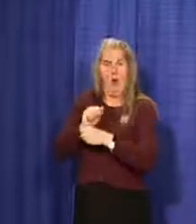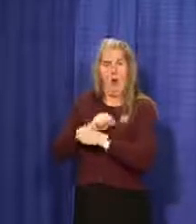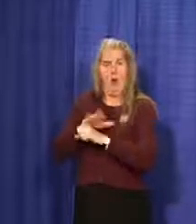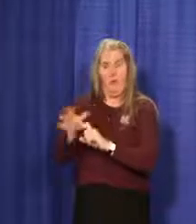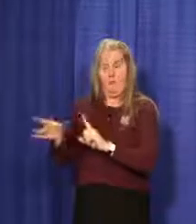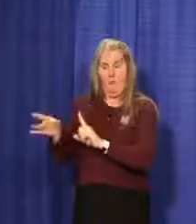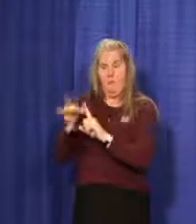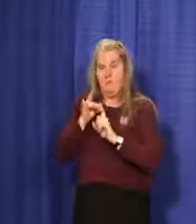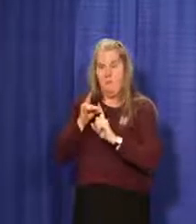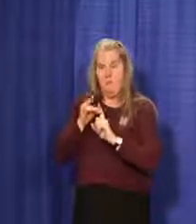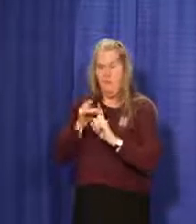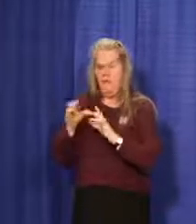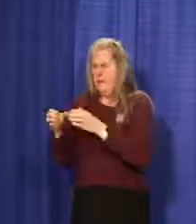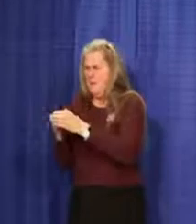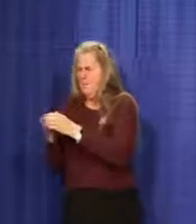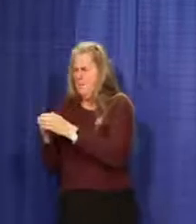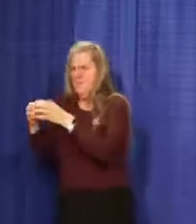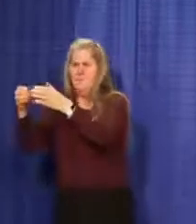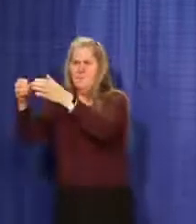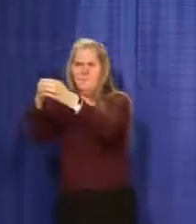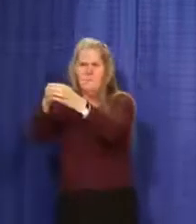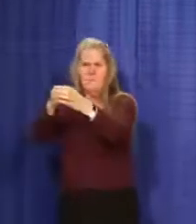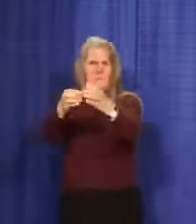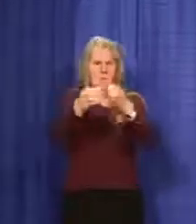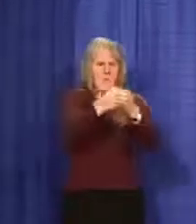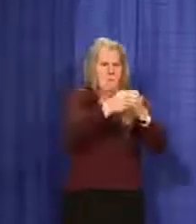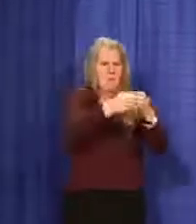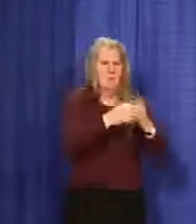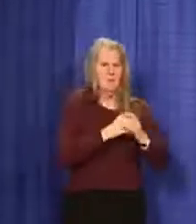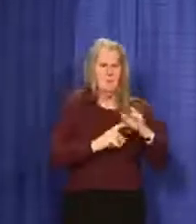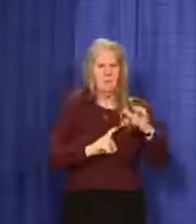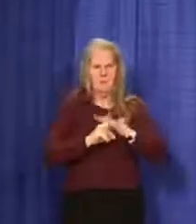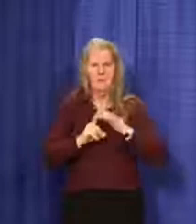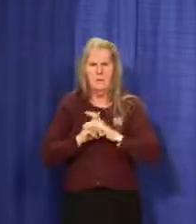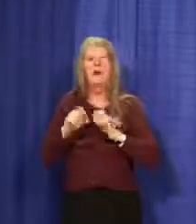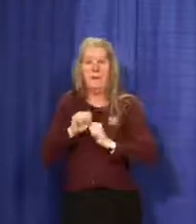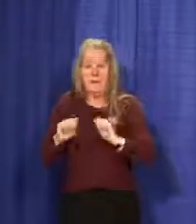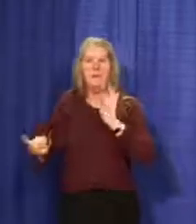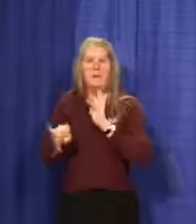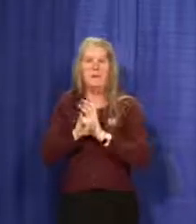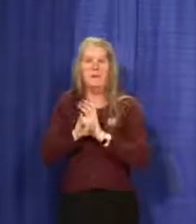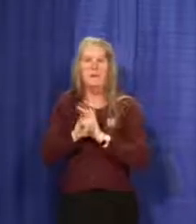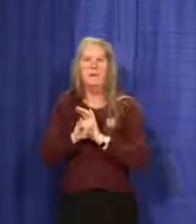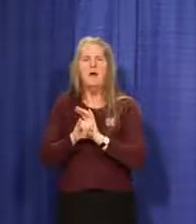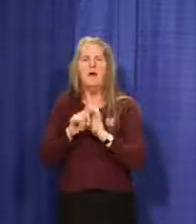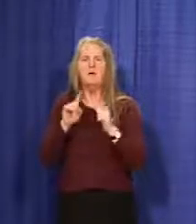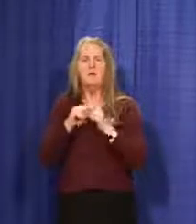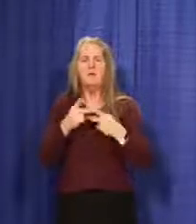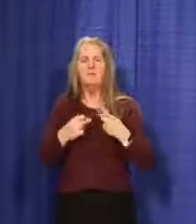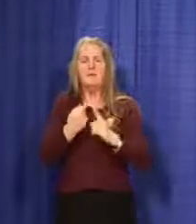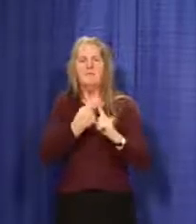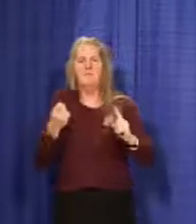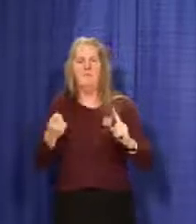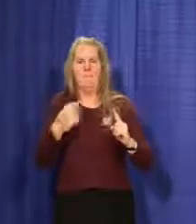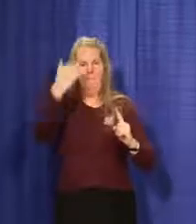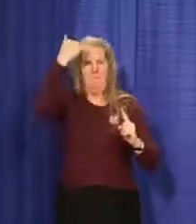activity remained localized in not widespread. The majority of cases can still be linked back to known cases or clusters.